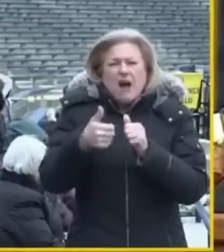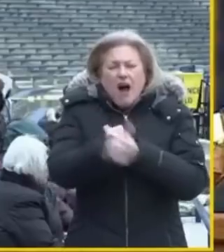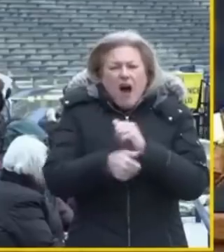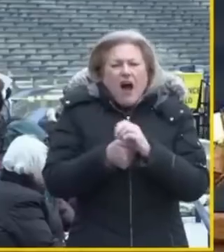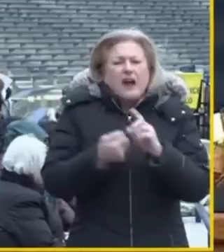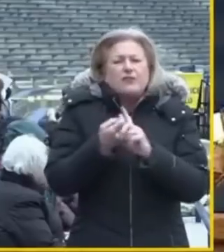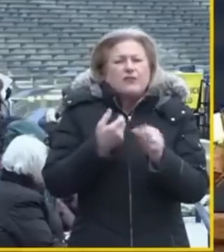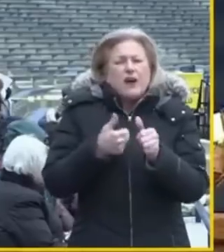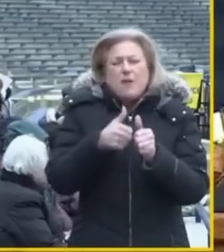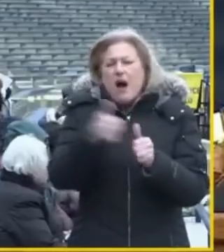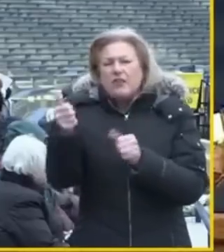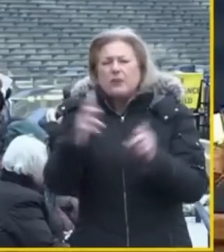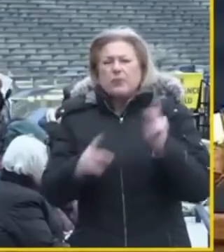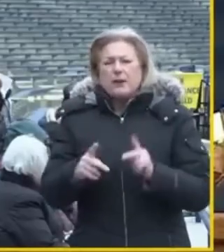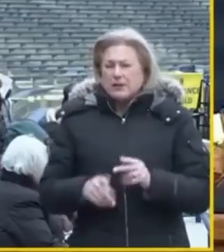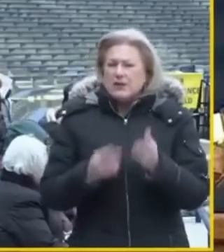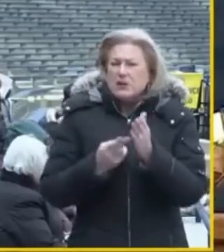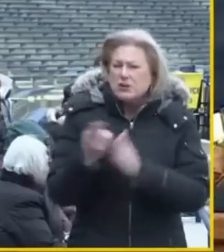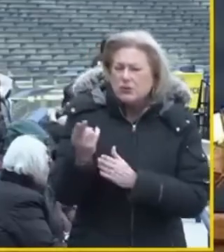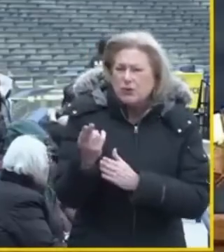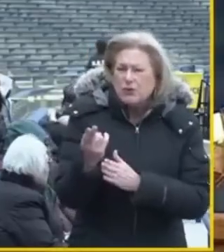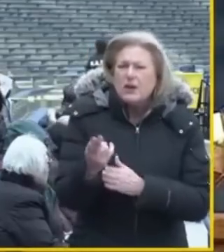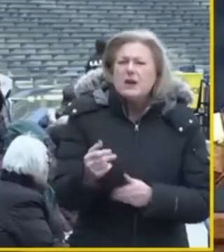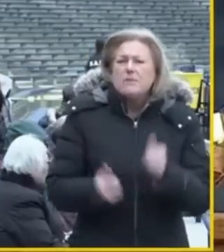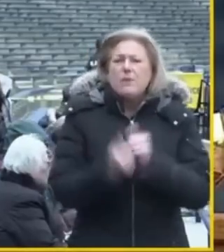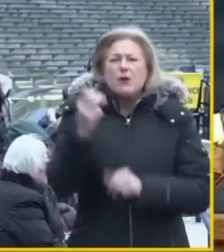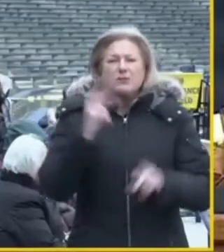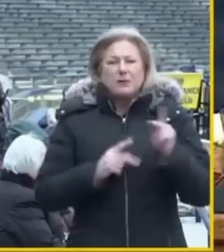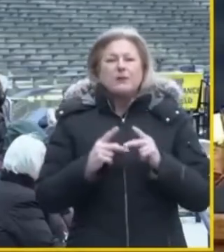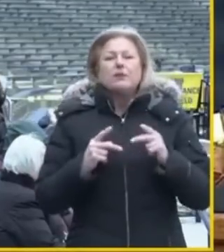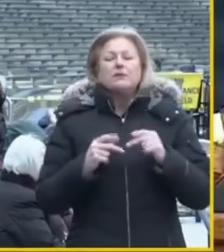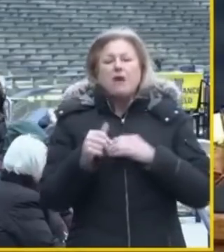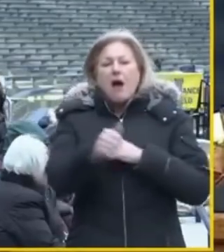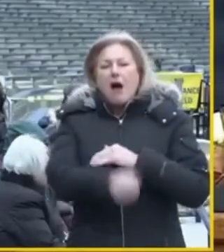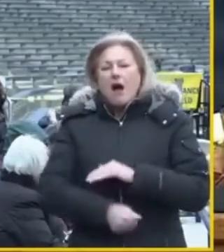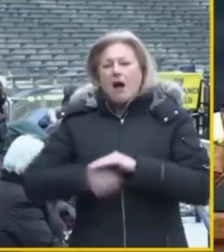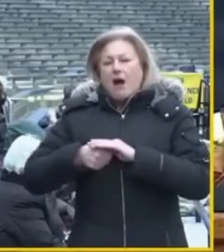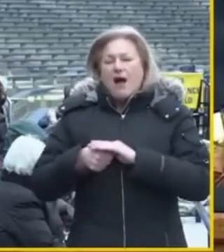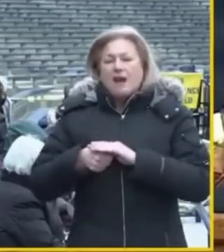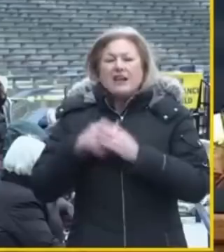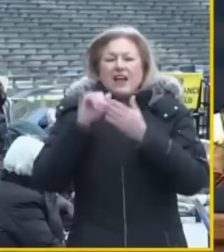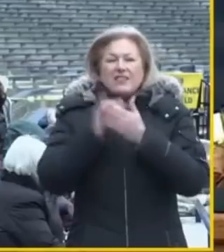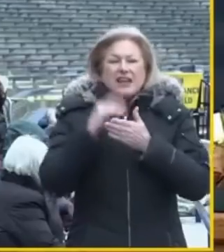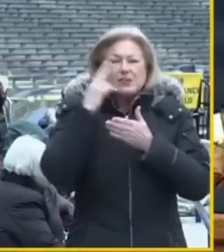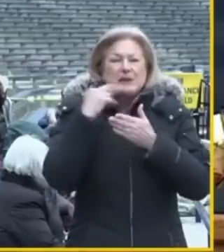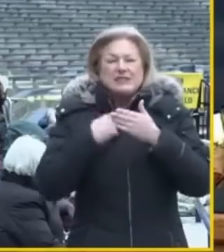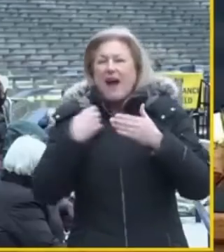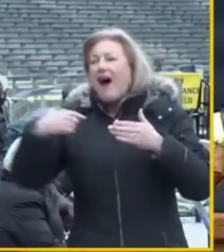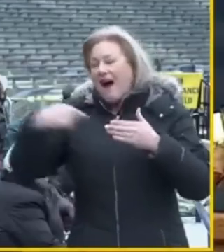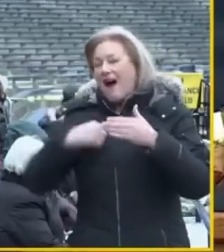And the truth is most people hide. So that's why I showed up today.